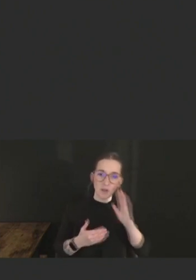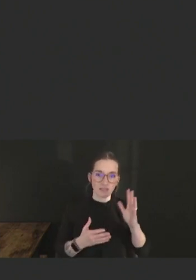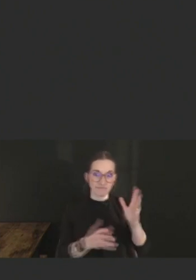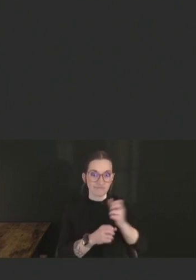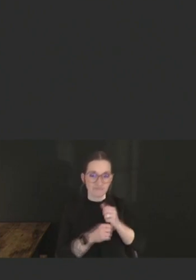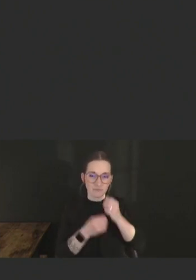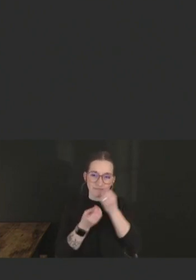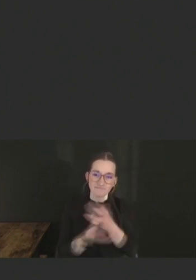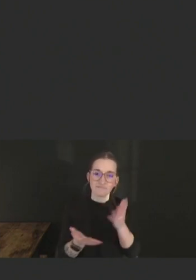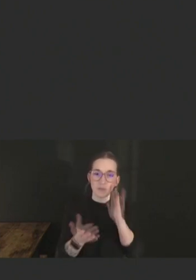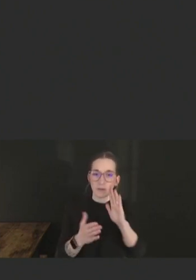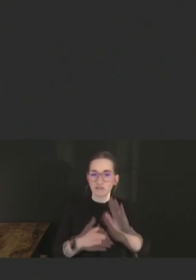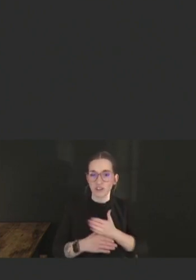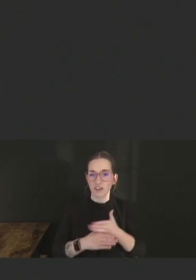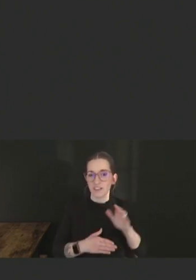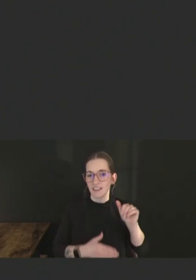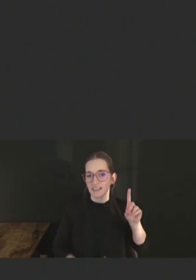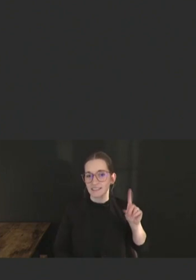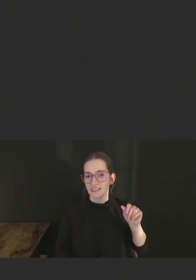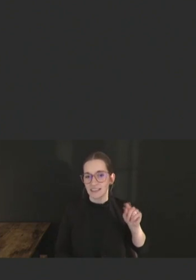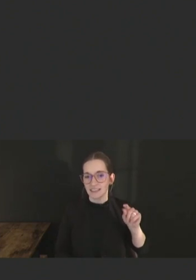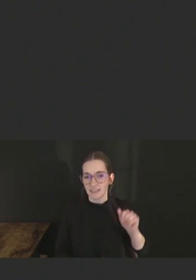collected and are able to get that out.